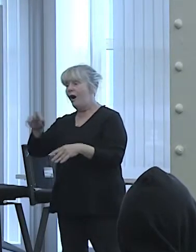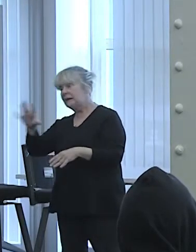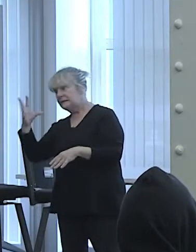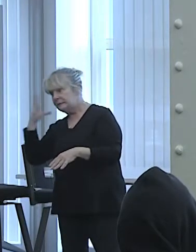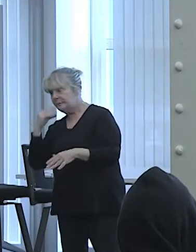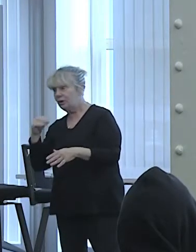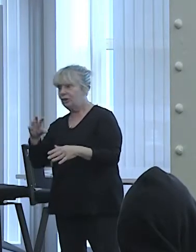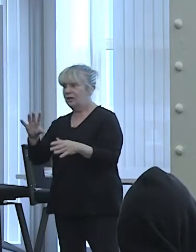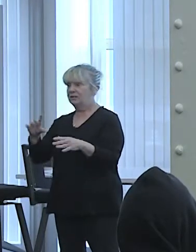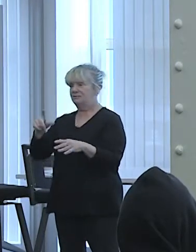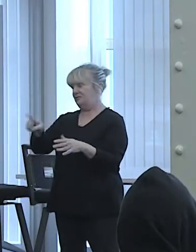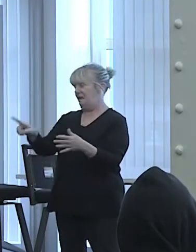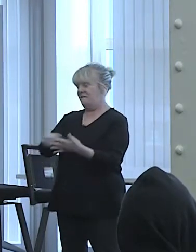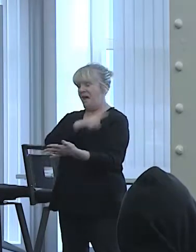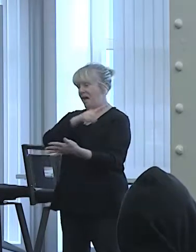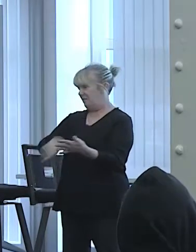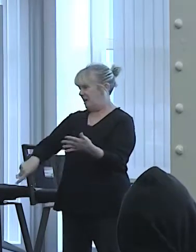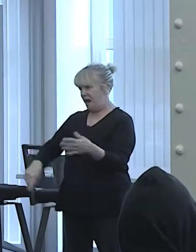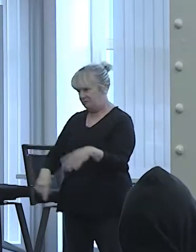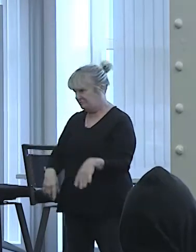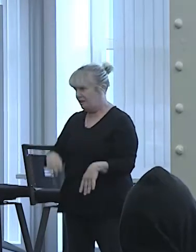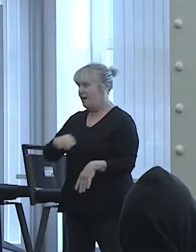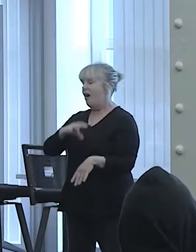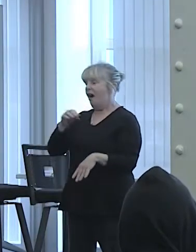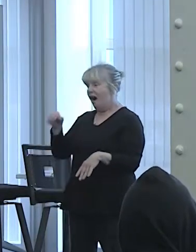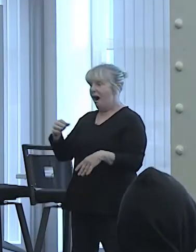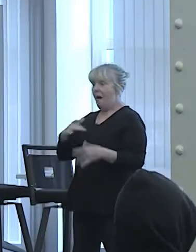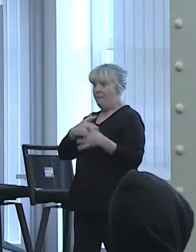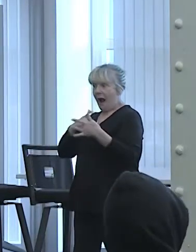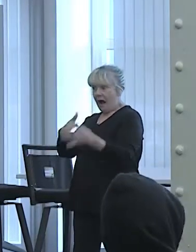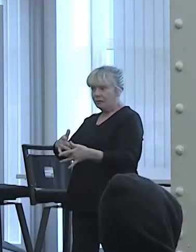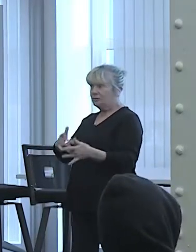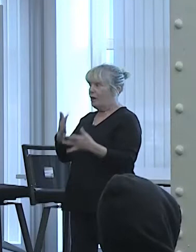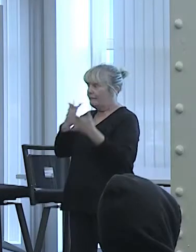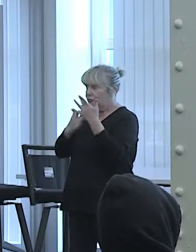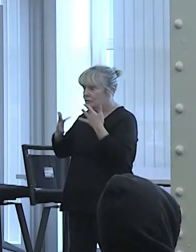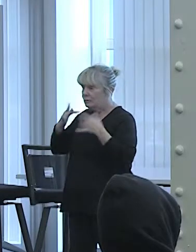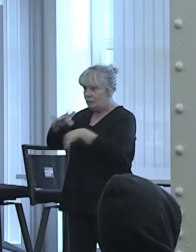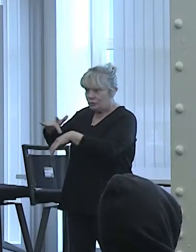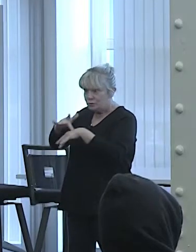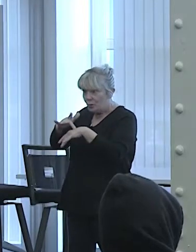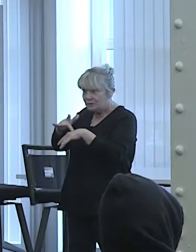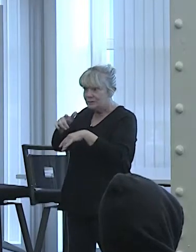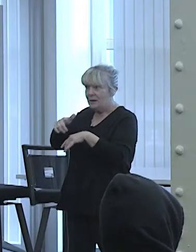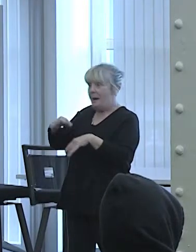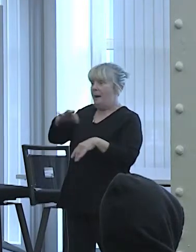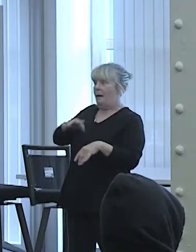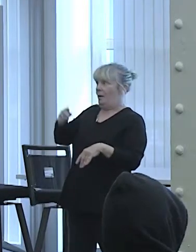and patterns of resources and scarcity benefiting those with the most political,